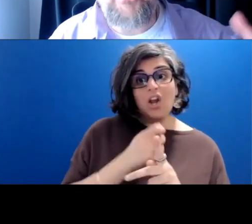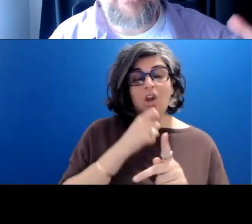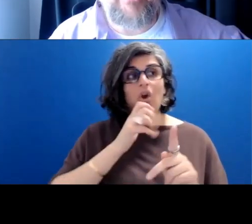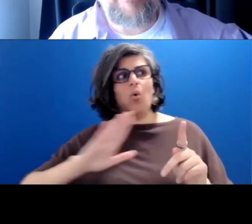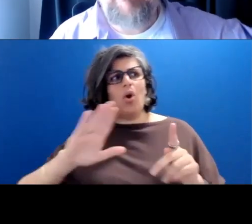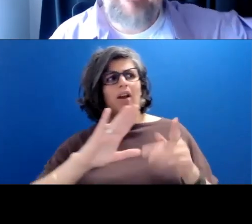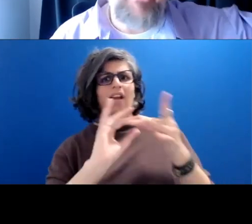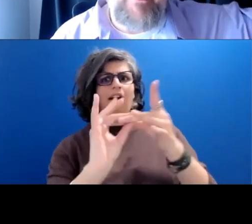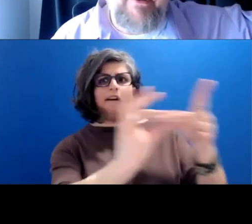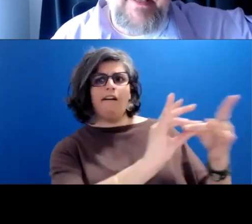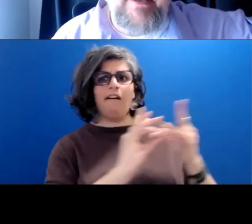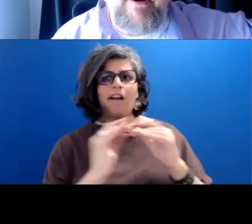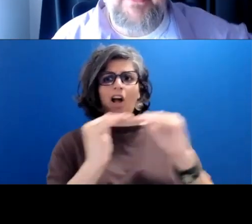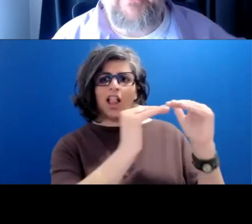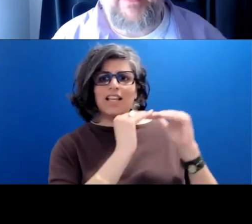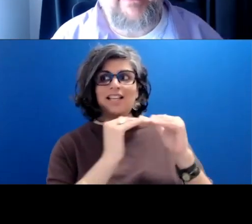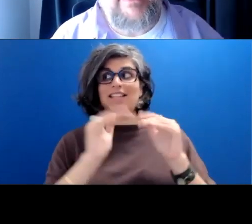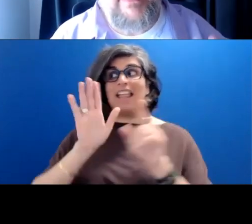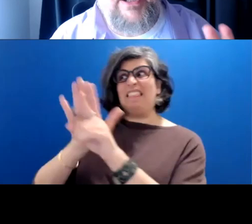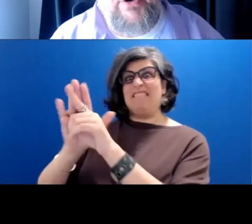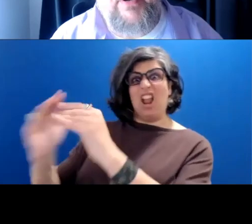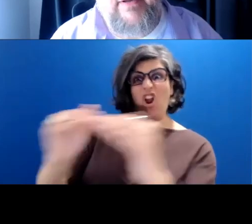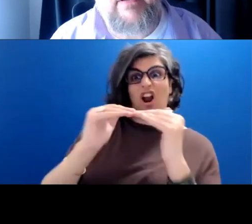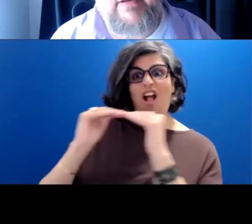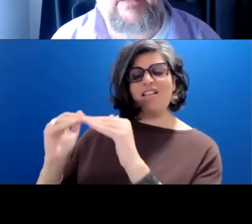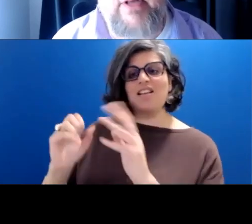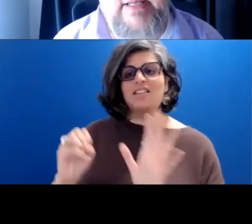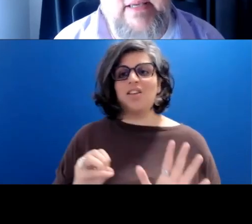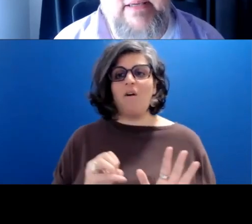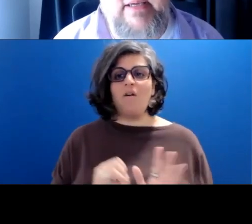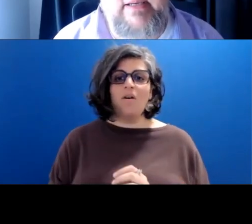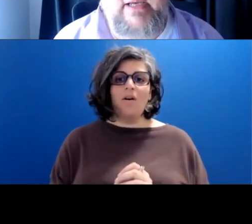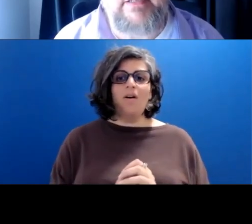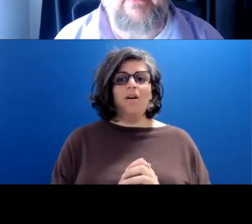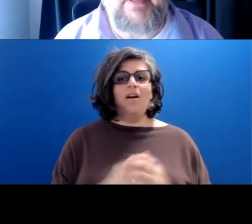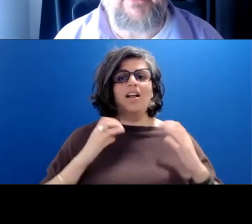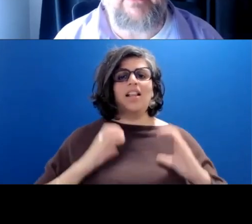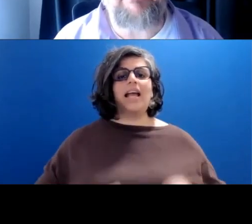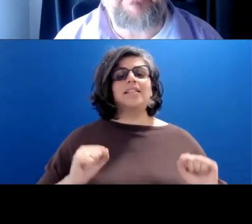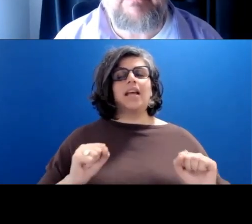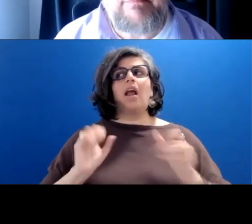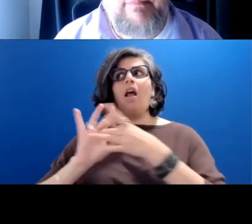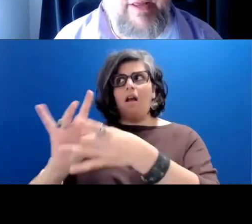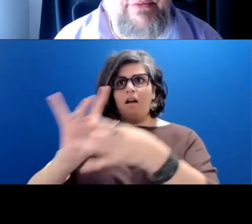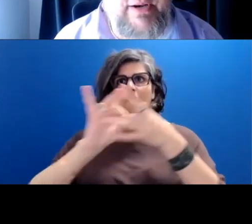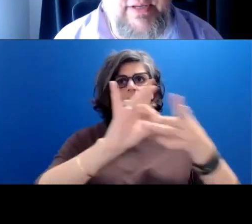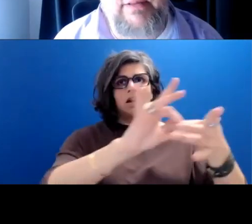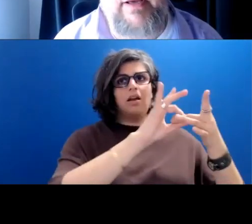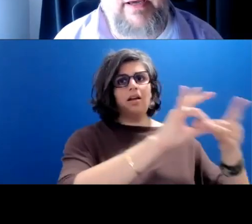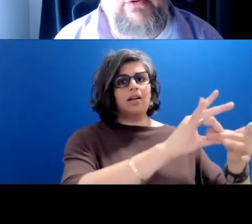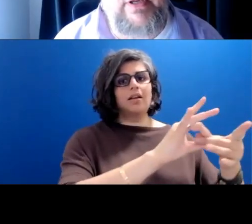and who their colleagues are so that, you know, clients can get connected to people that are in line